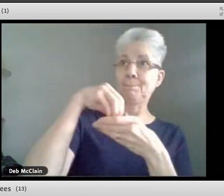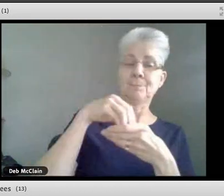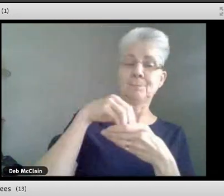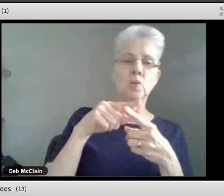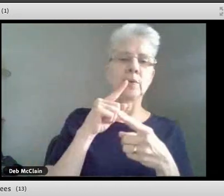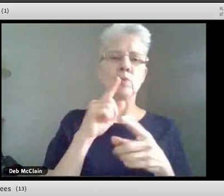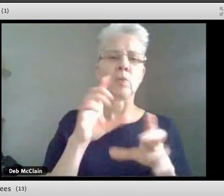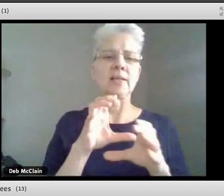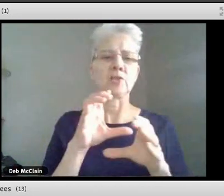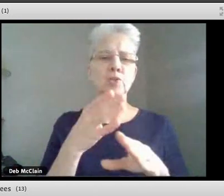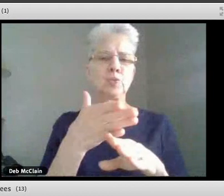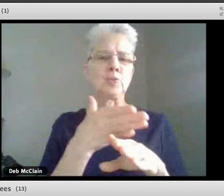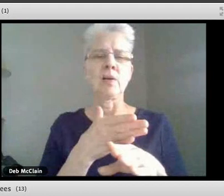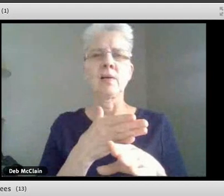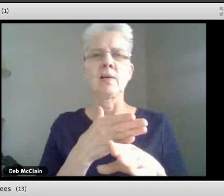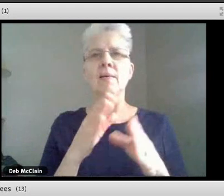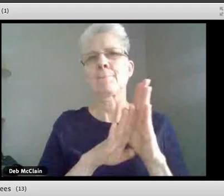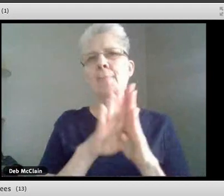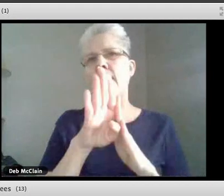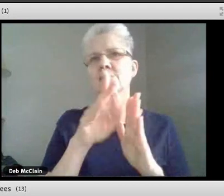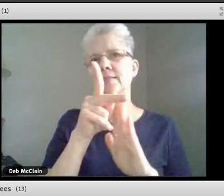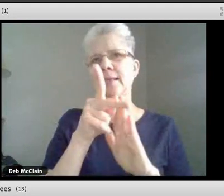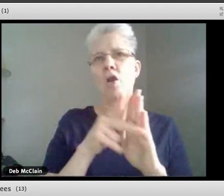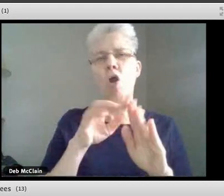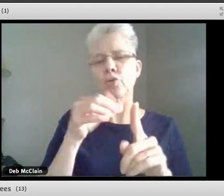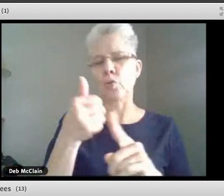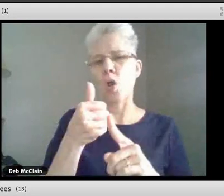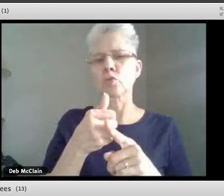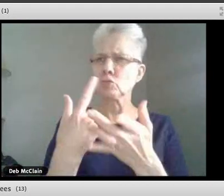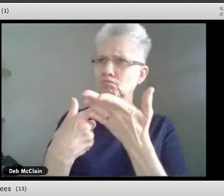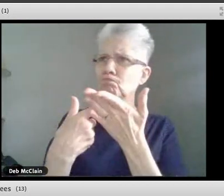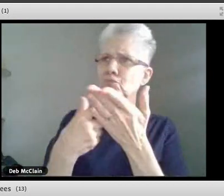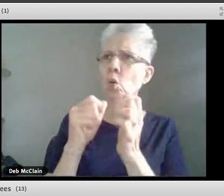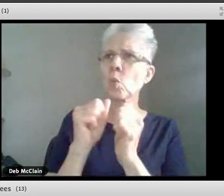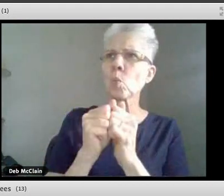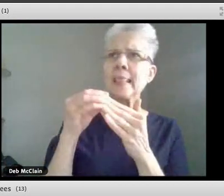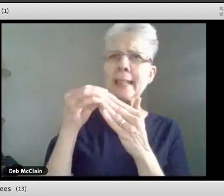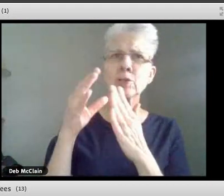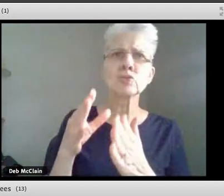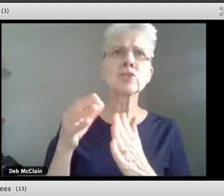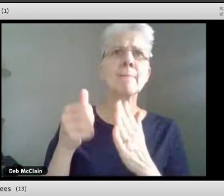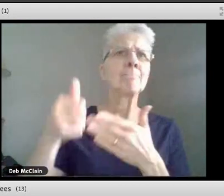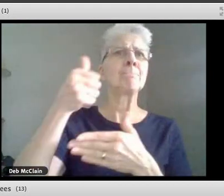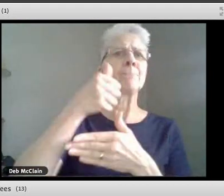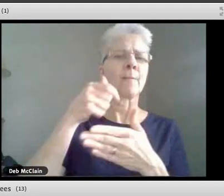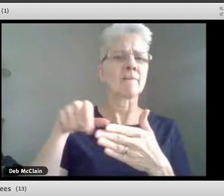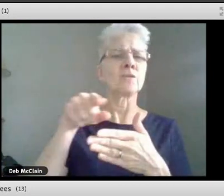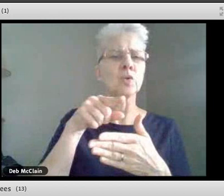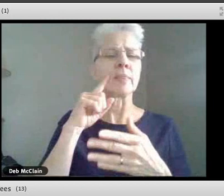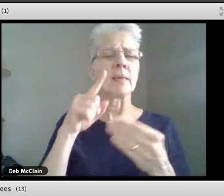So have that conversation. You know, have that conversation, but think about your collection development policy, and you may need to modify it,